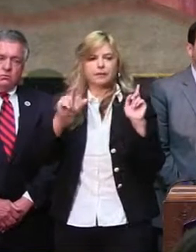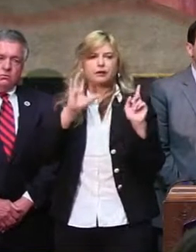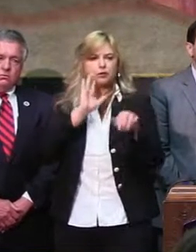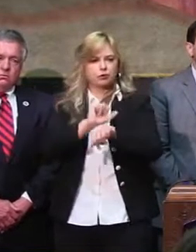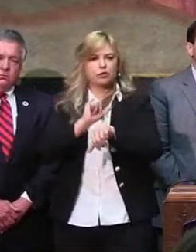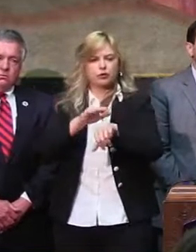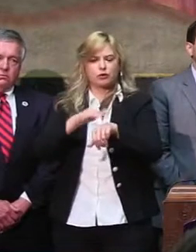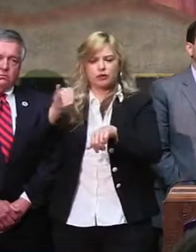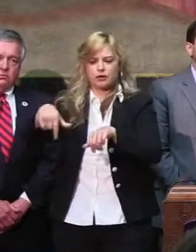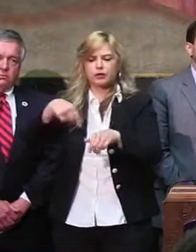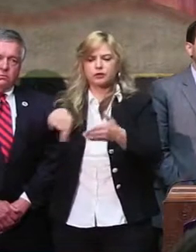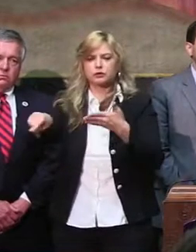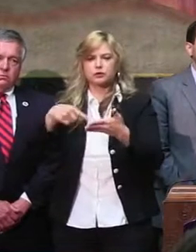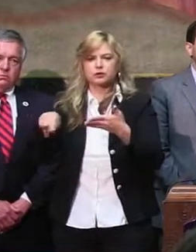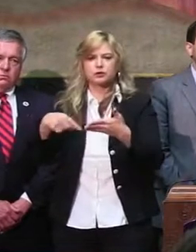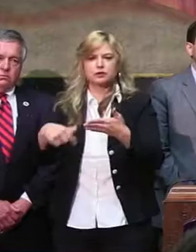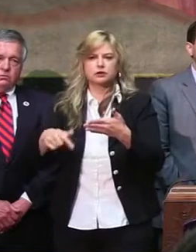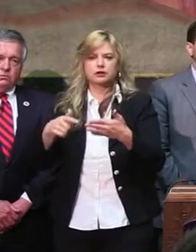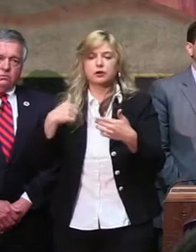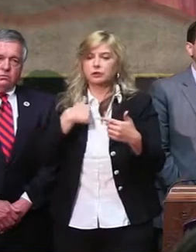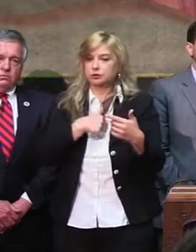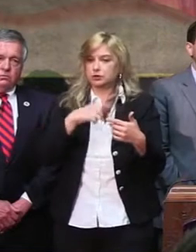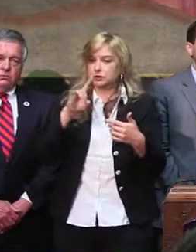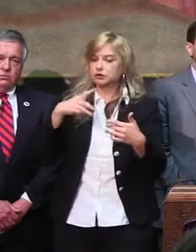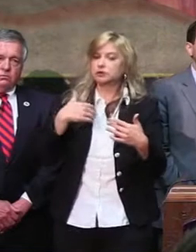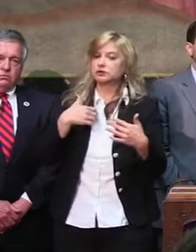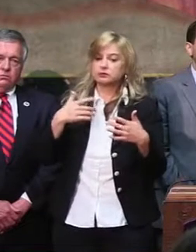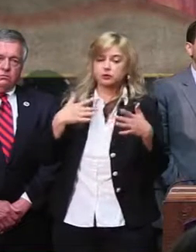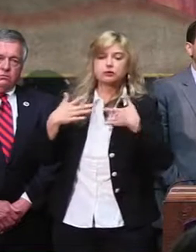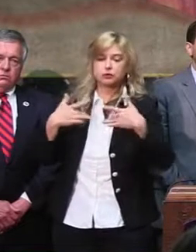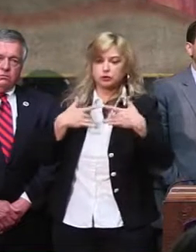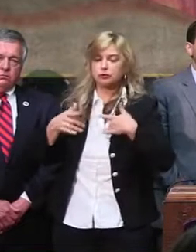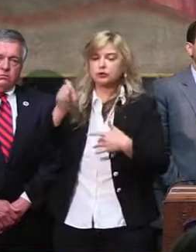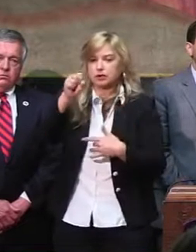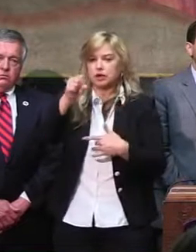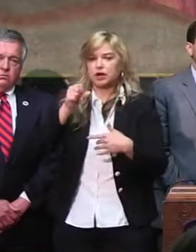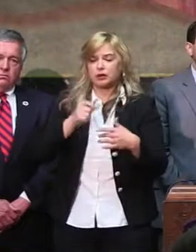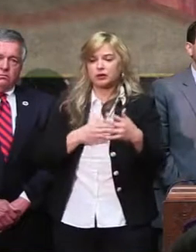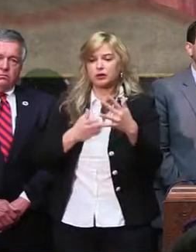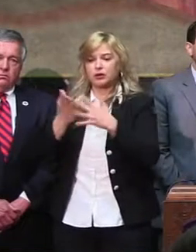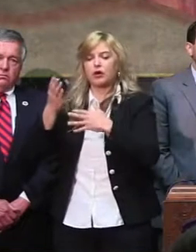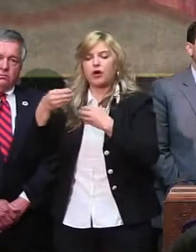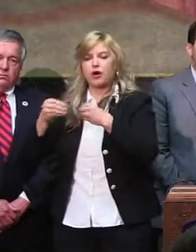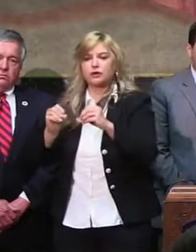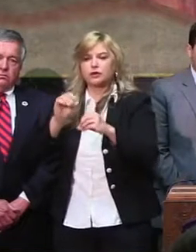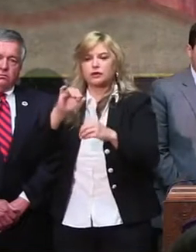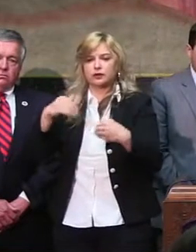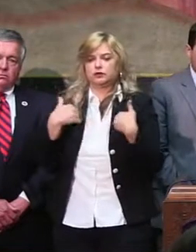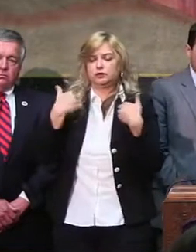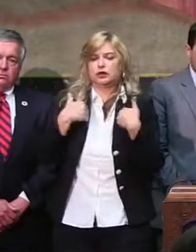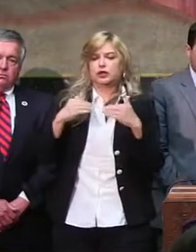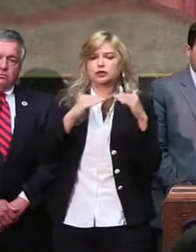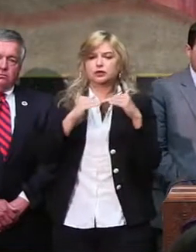know we have had concerns when we went through the Office of Juvenile Justice through the Missouri model and